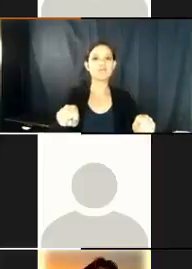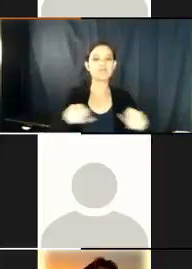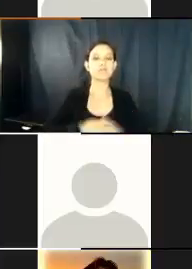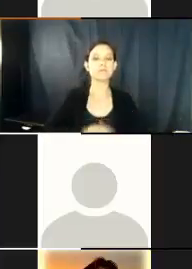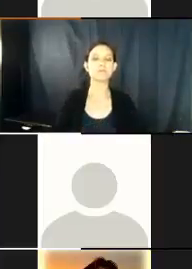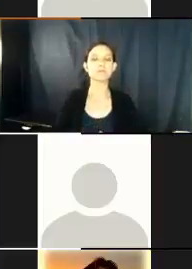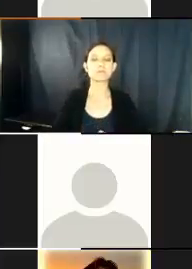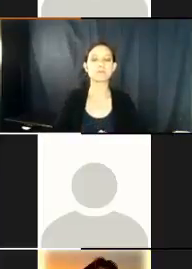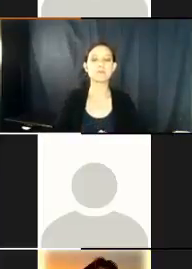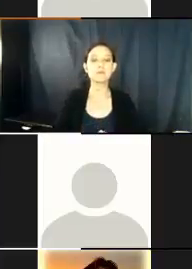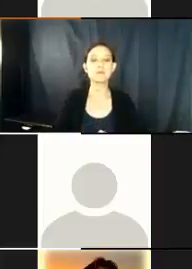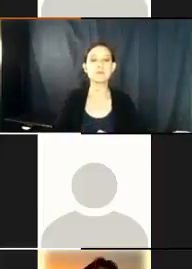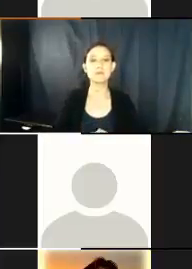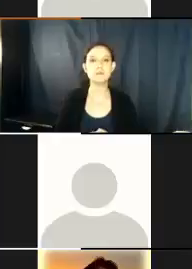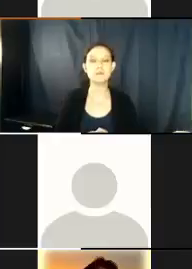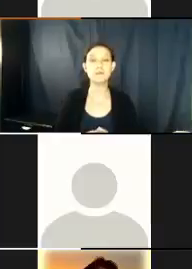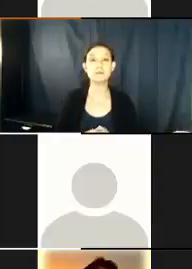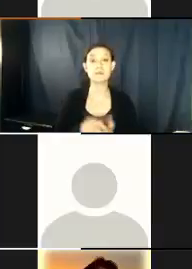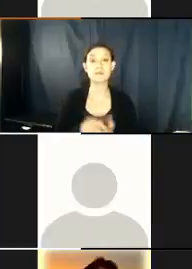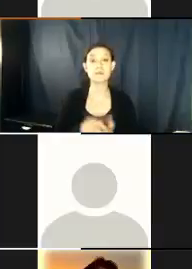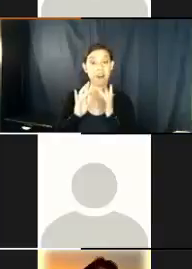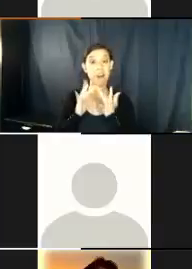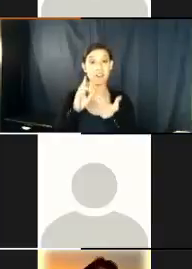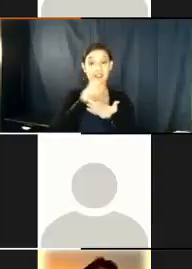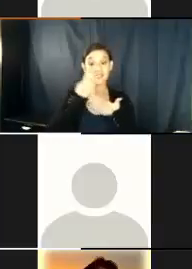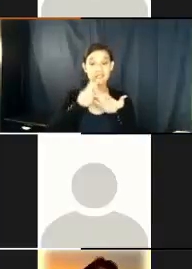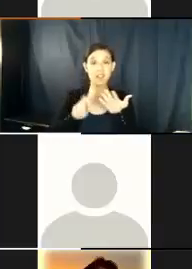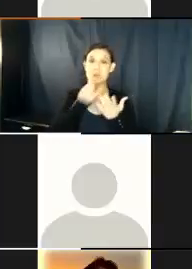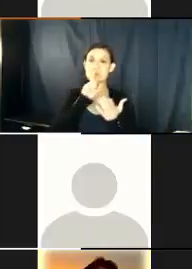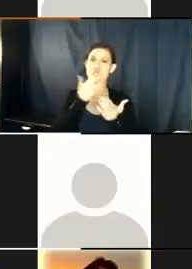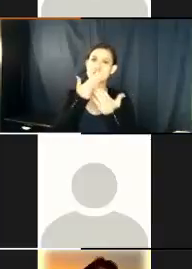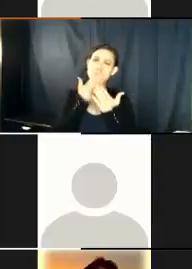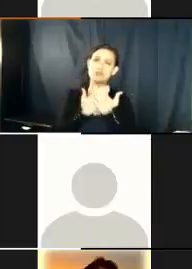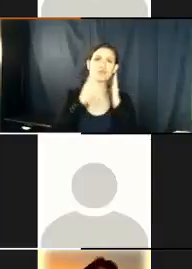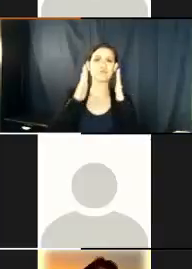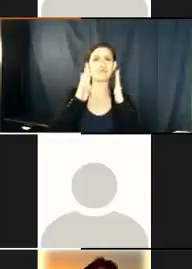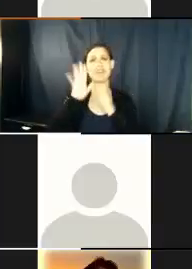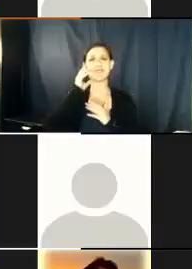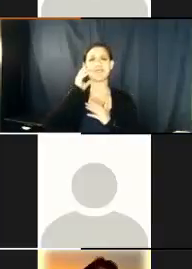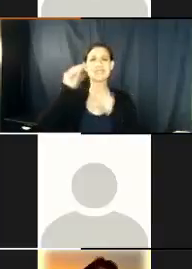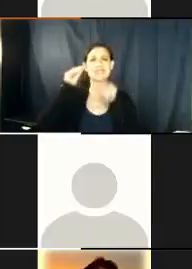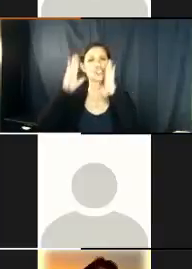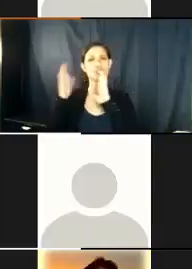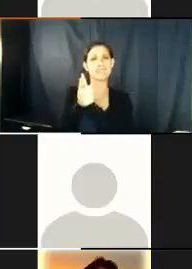And what I love about online design and just great pedagogy is sometimes a student may